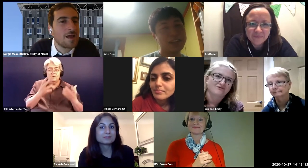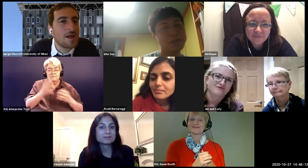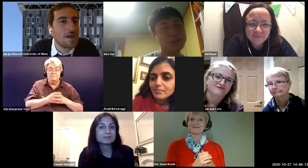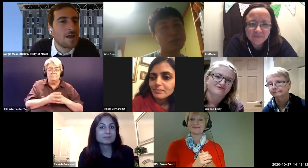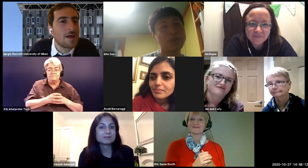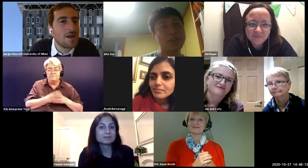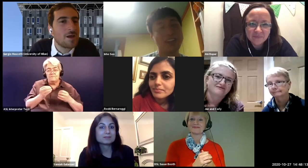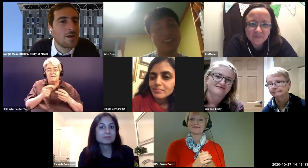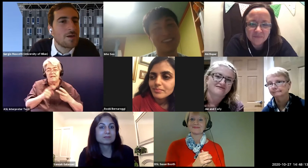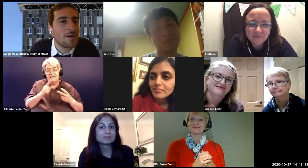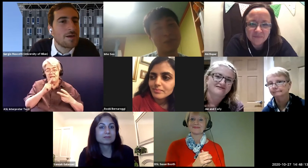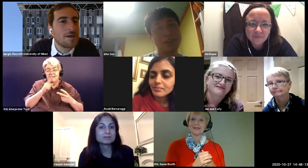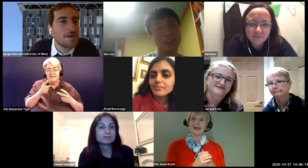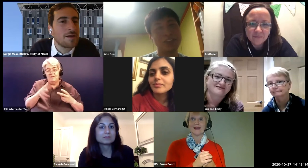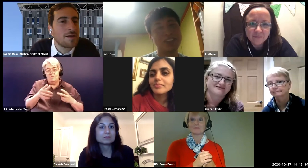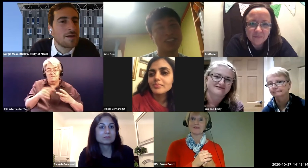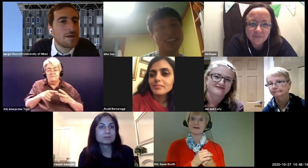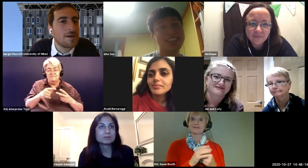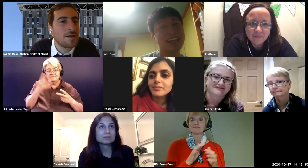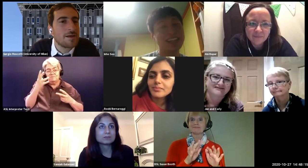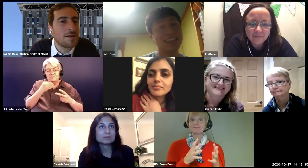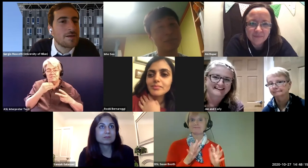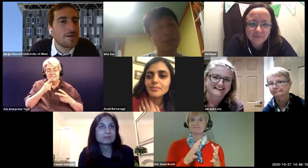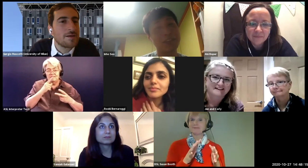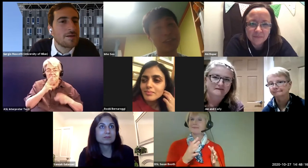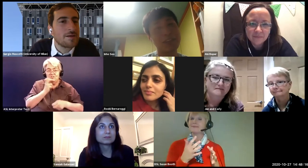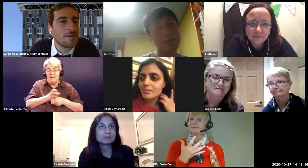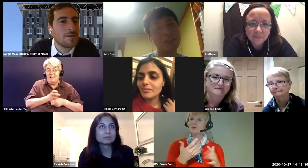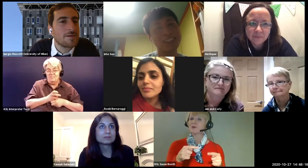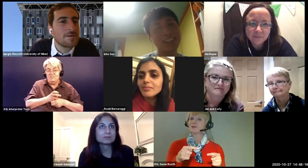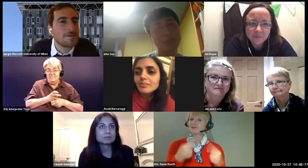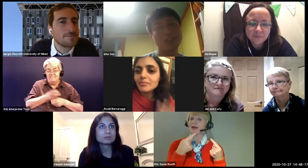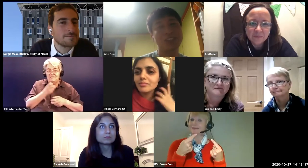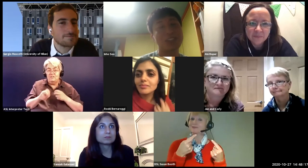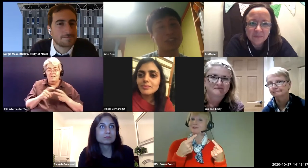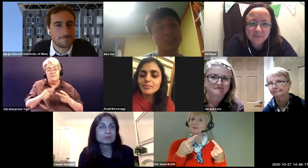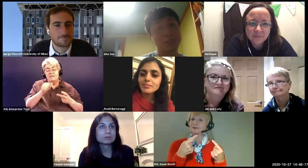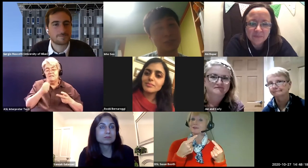it was pretty pretty challenging actually I but it was not too much challenge because you know